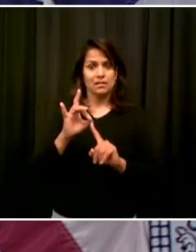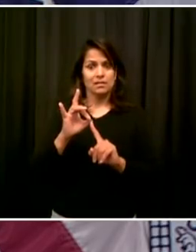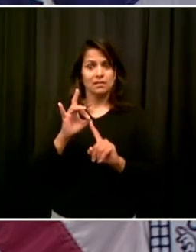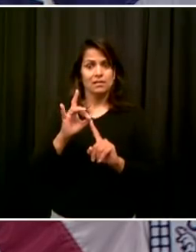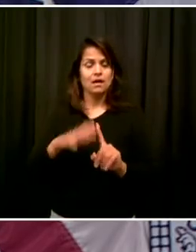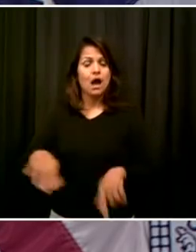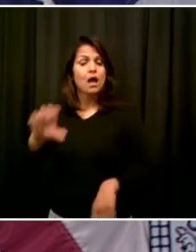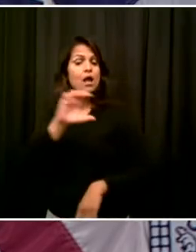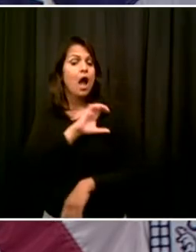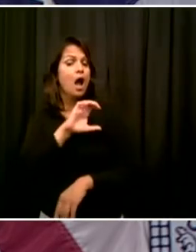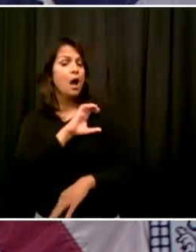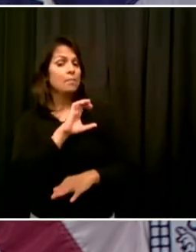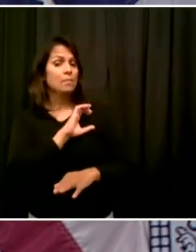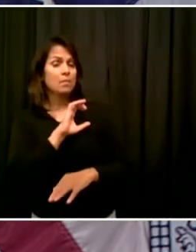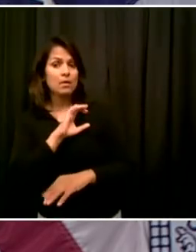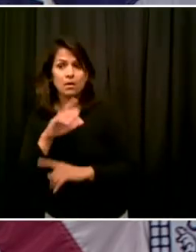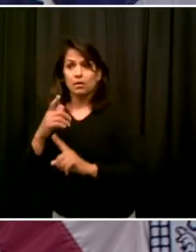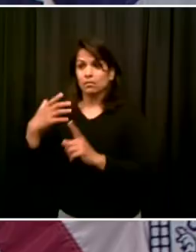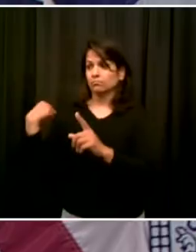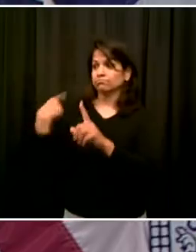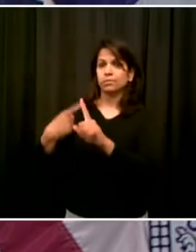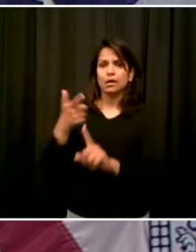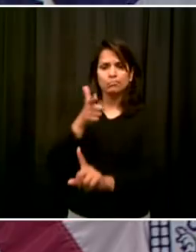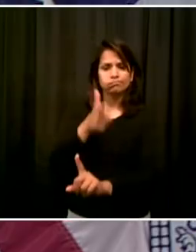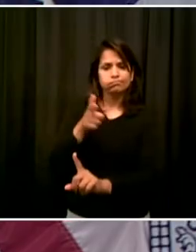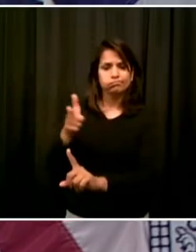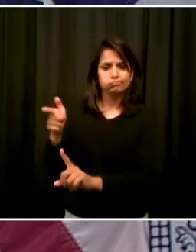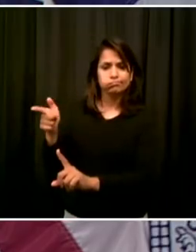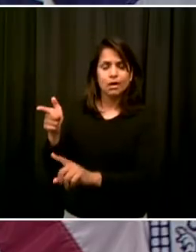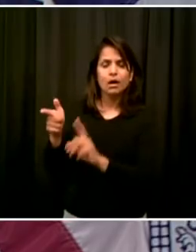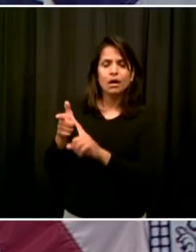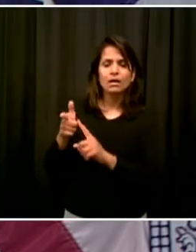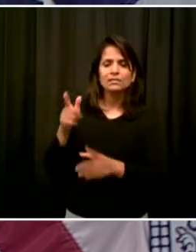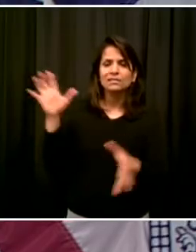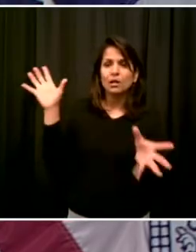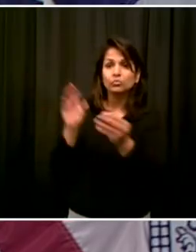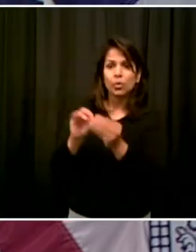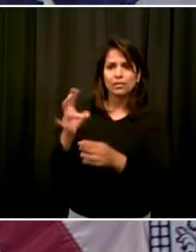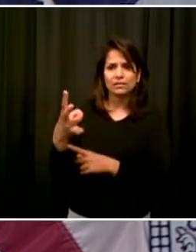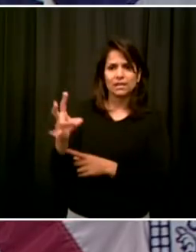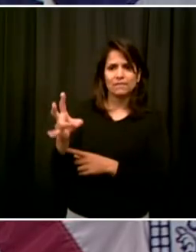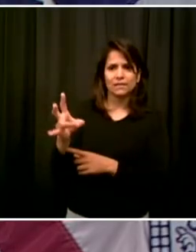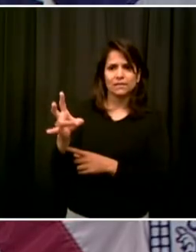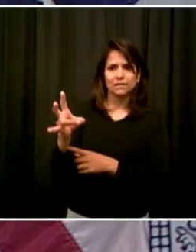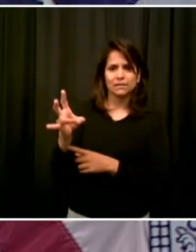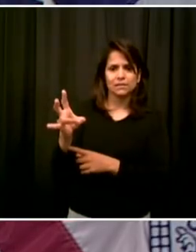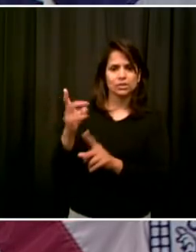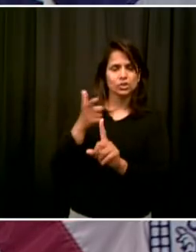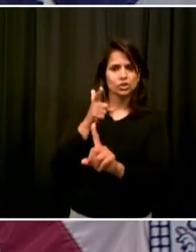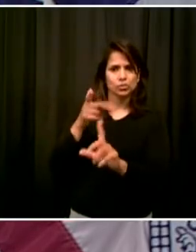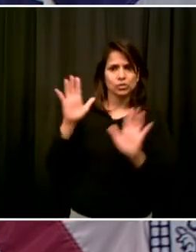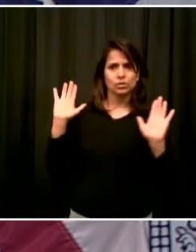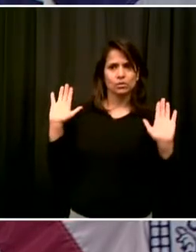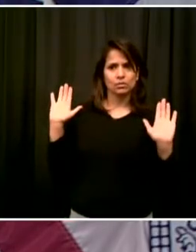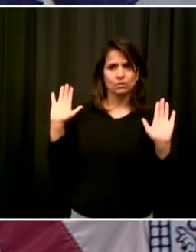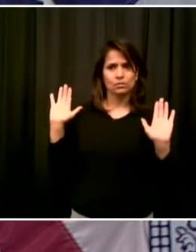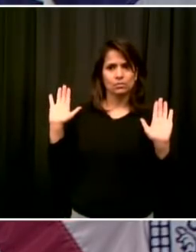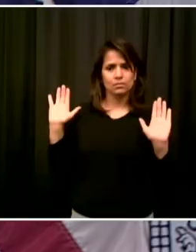SITUATIONS I N WHICH NYPD USED A WPEAON IN AN VADRIERSAAL CIRCUMSTANCE S WA